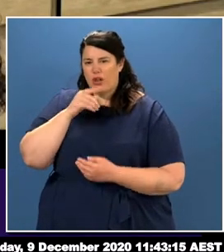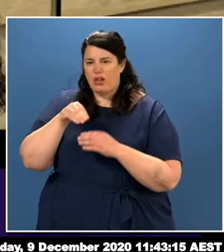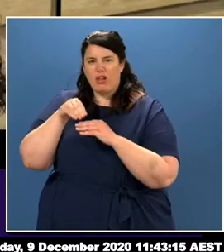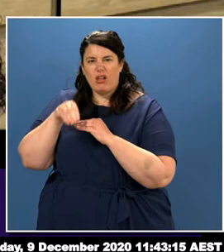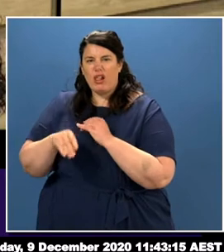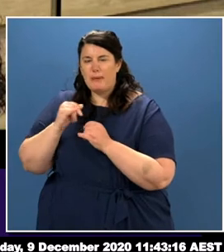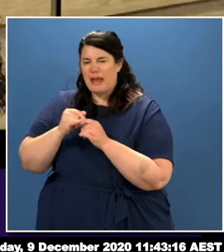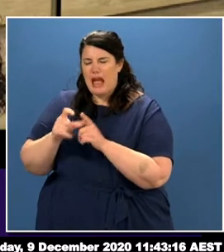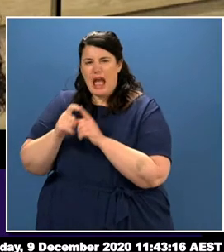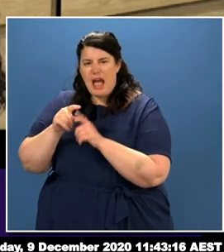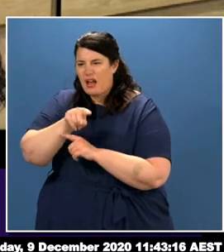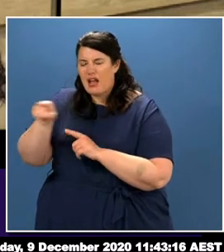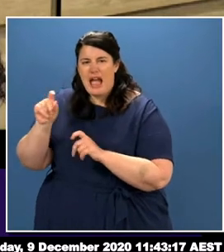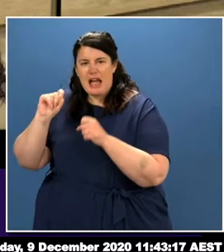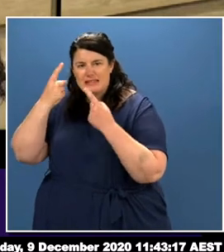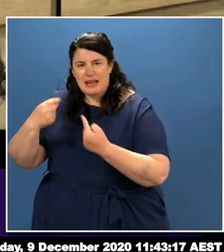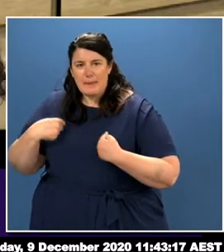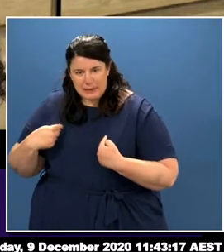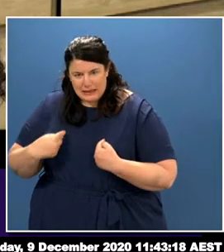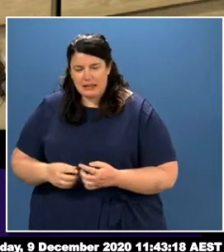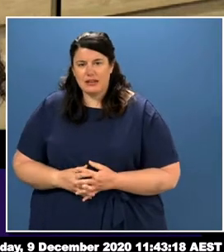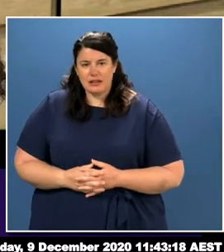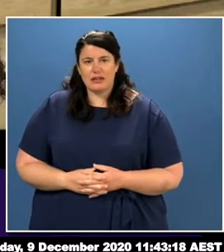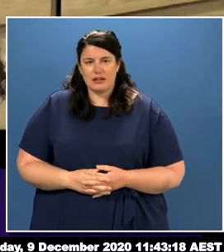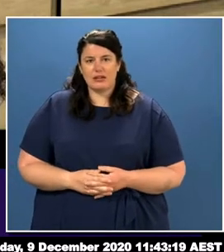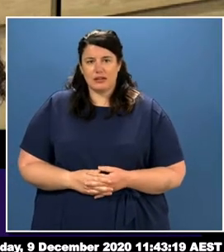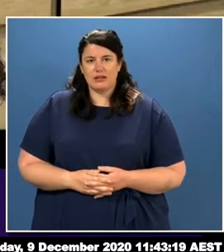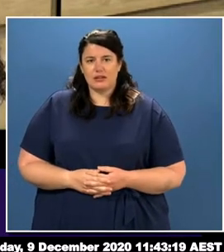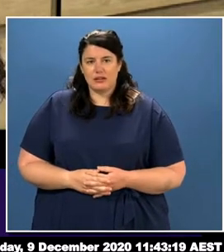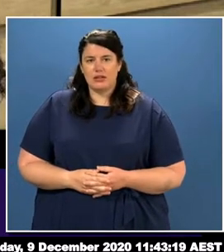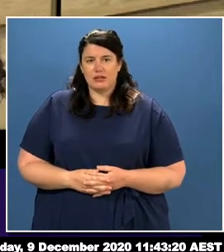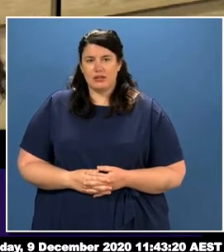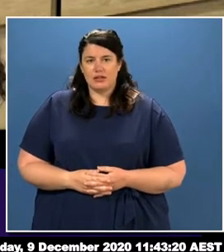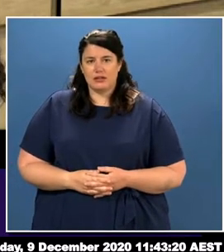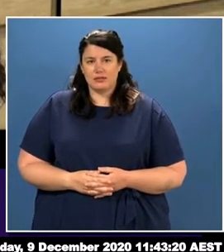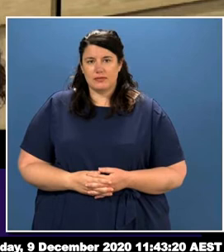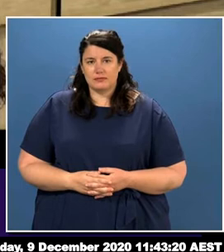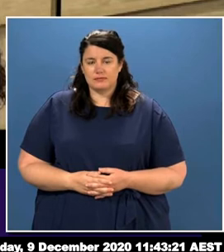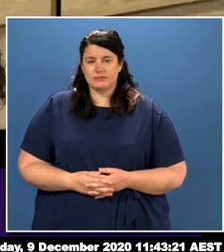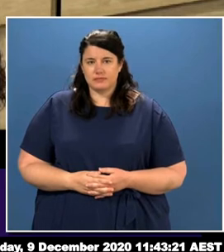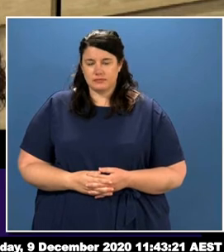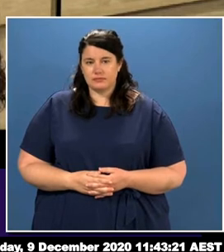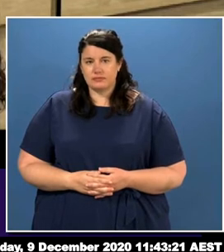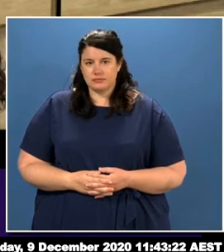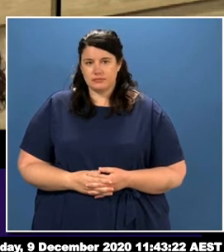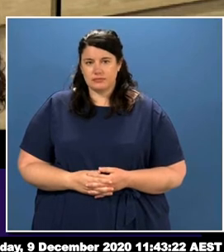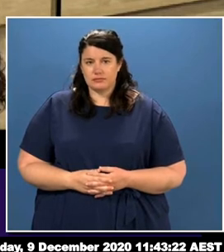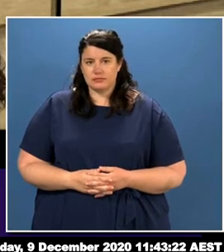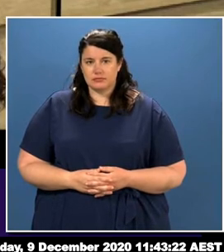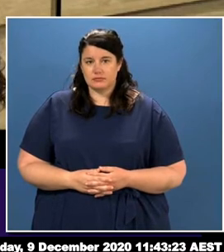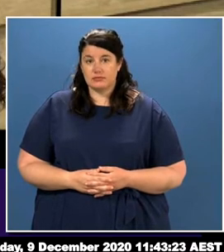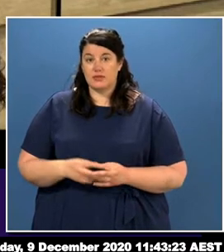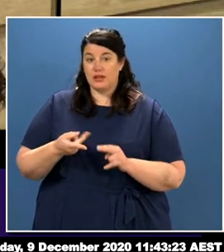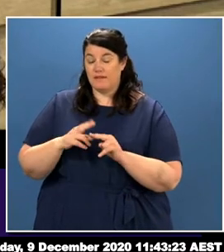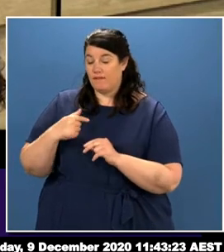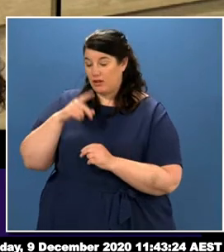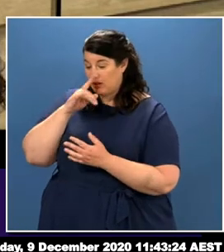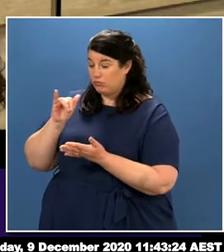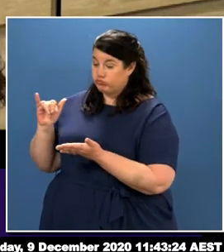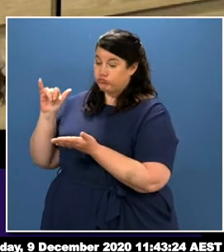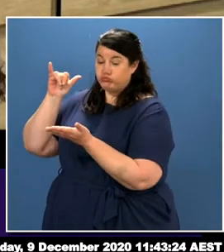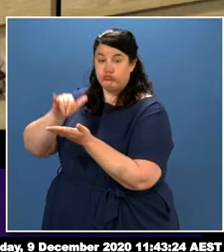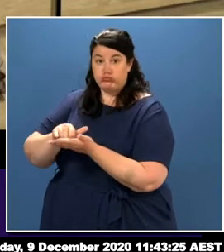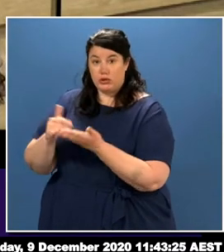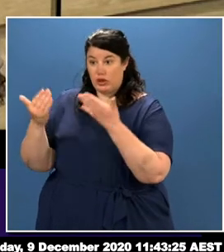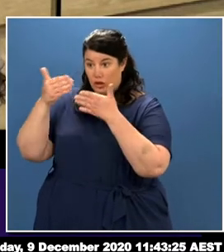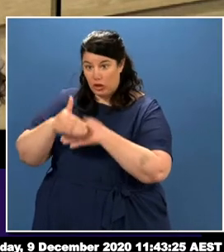So to be able to go there the night before, to avoid that tiredness